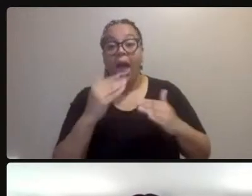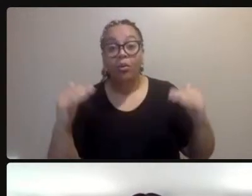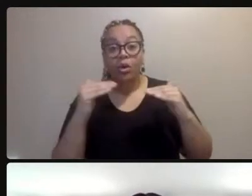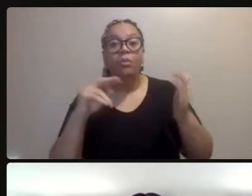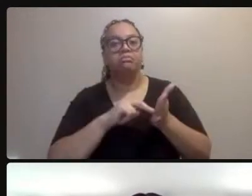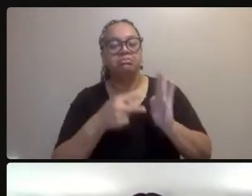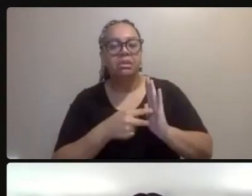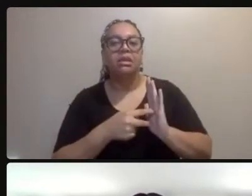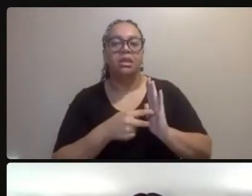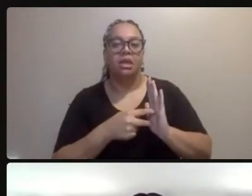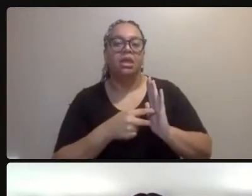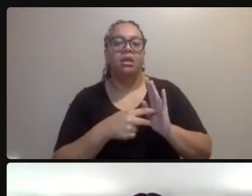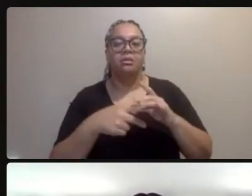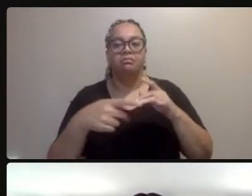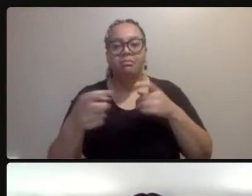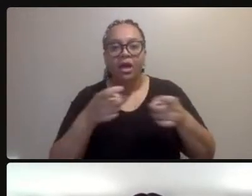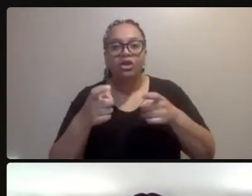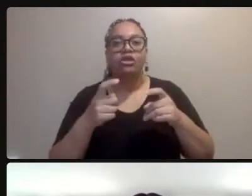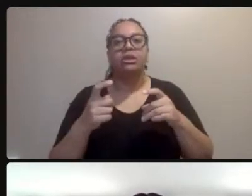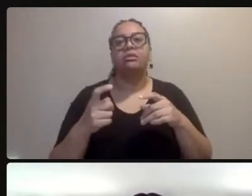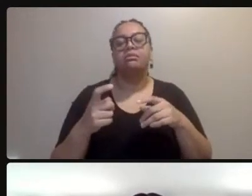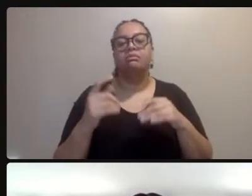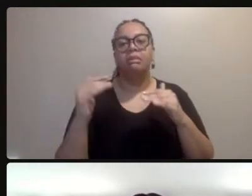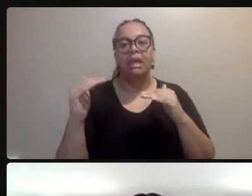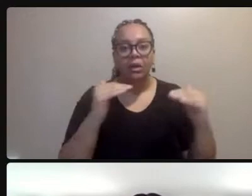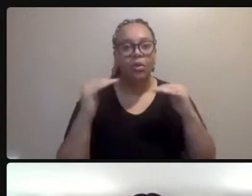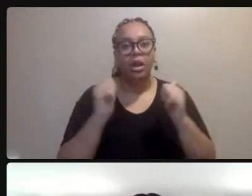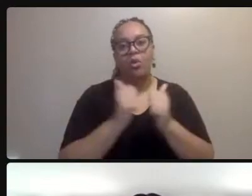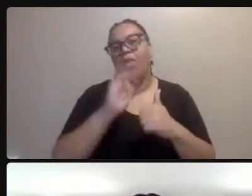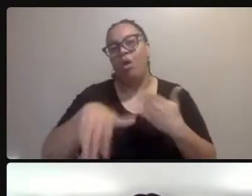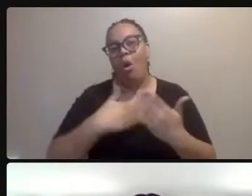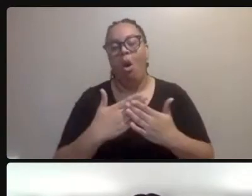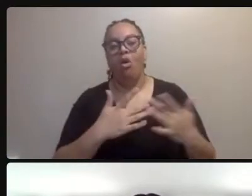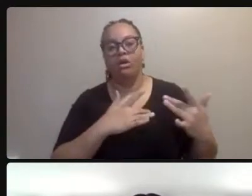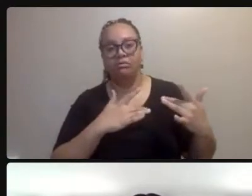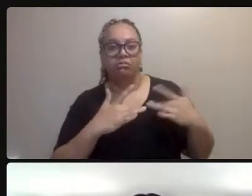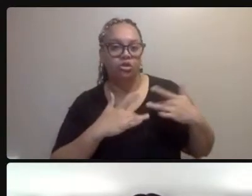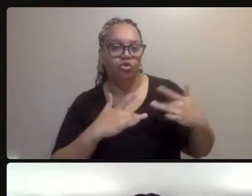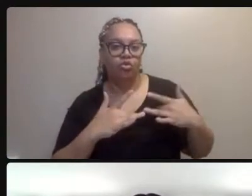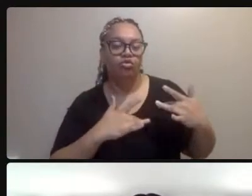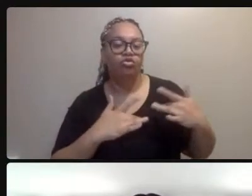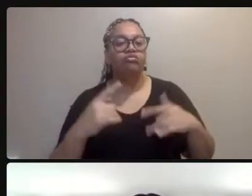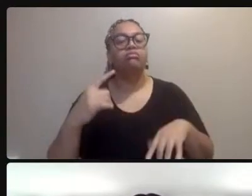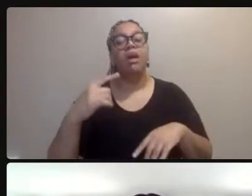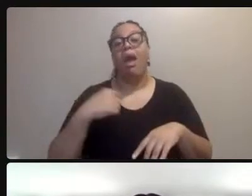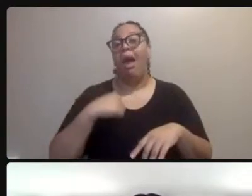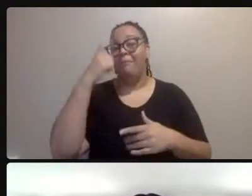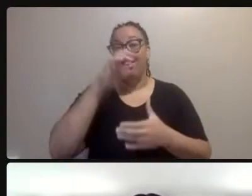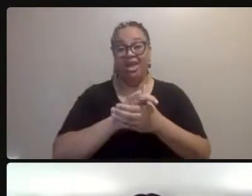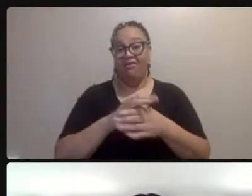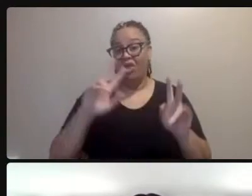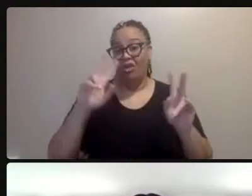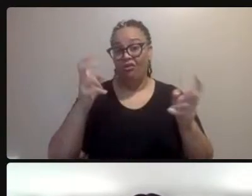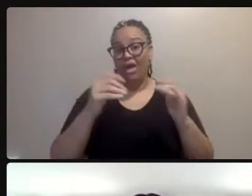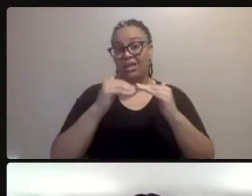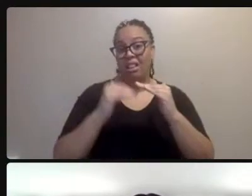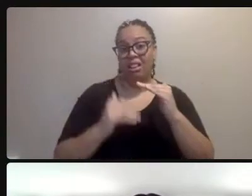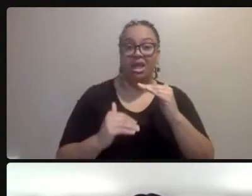CONSIDERED IN LIGHT OF EQUITABLE OUTCOMES EQUITABLE